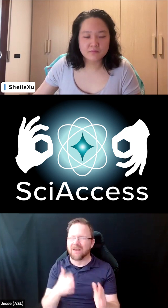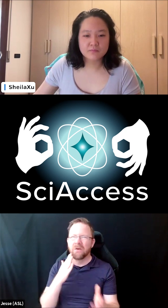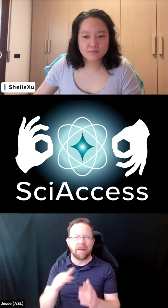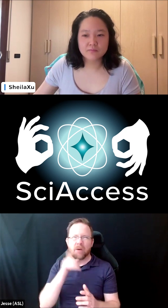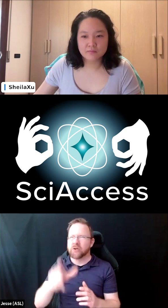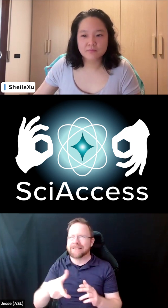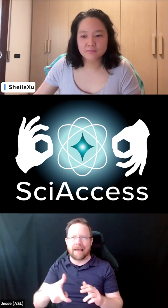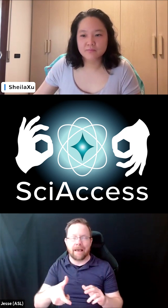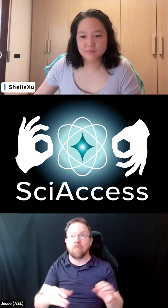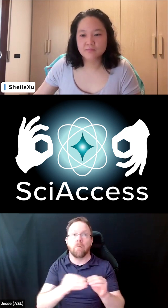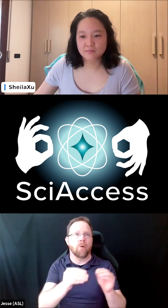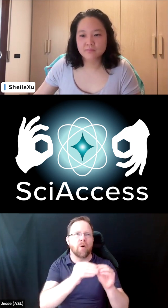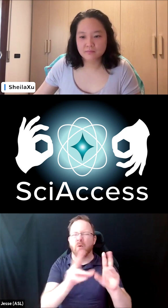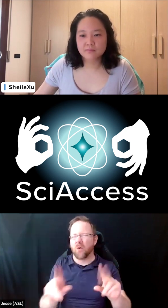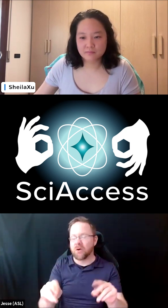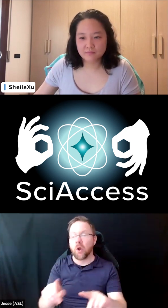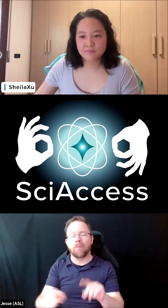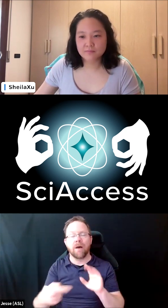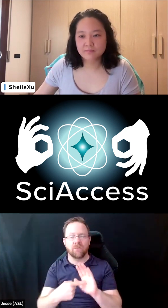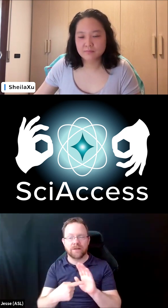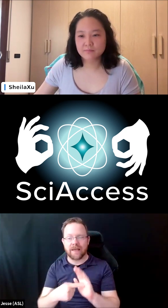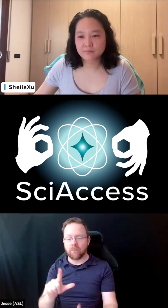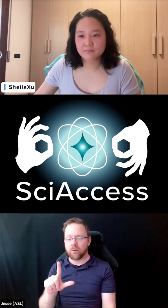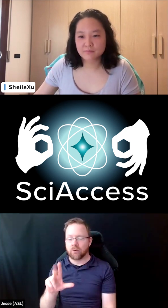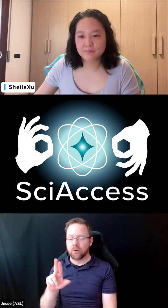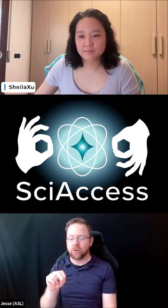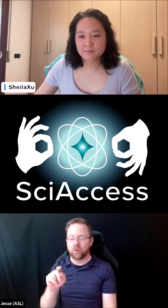pretty wheelchair accessible.